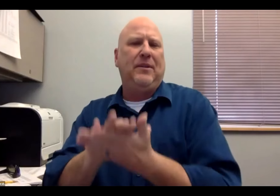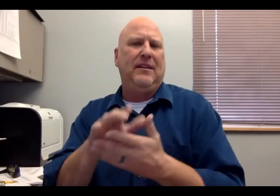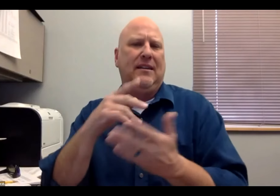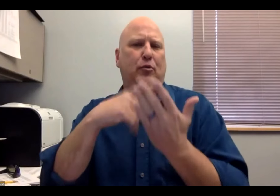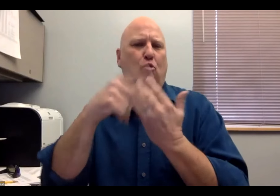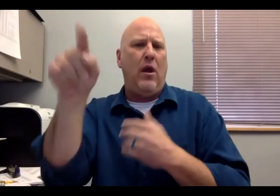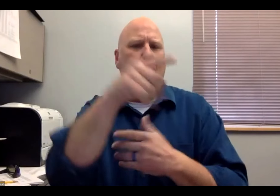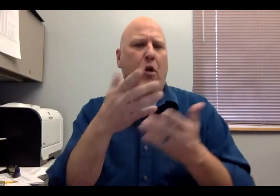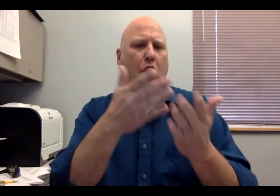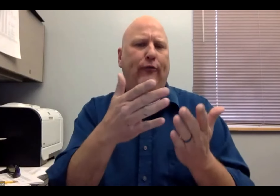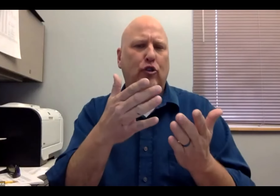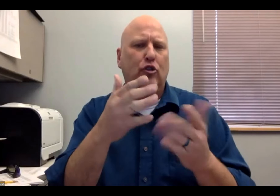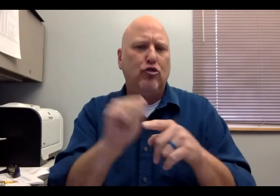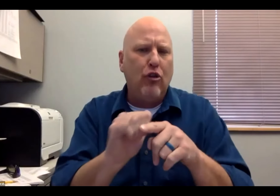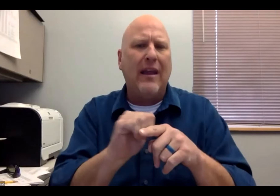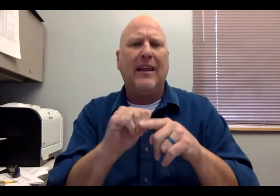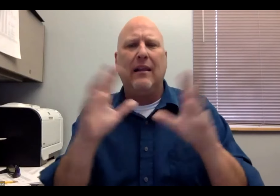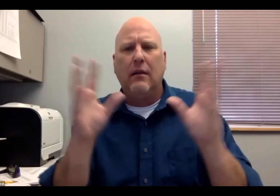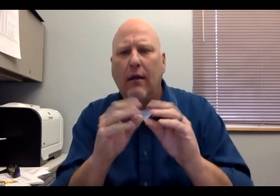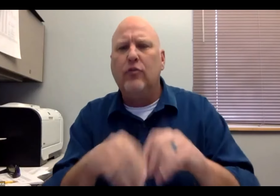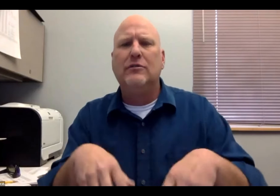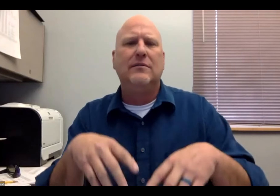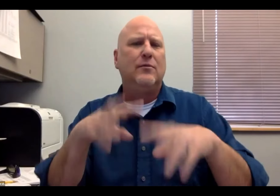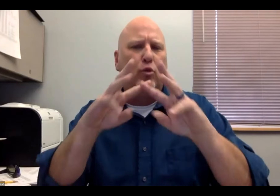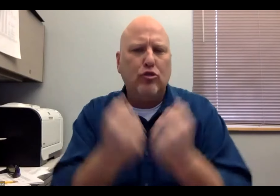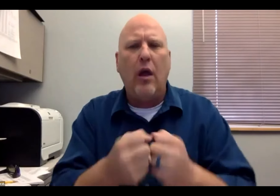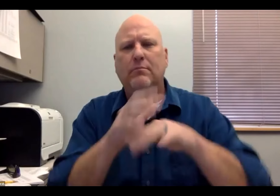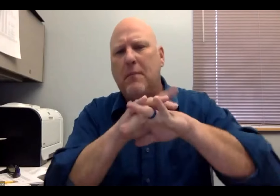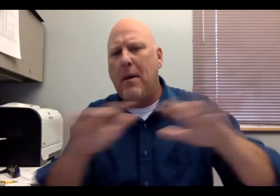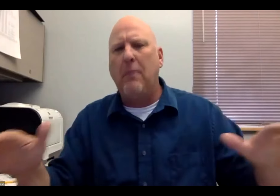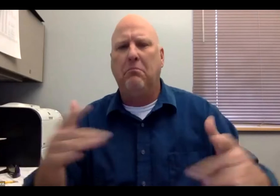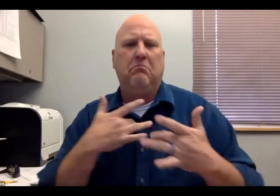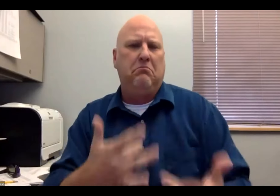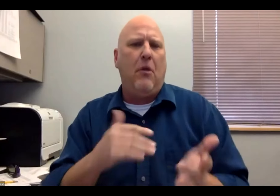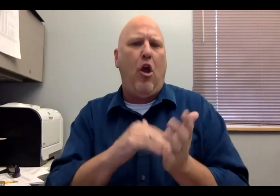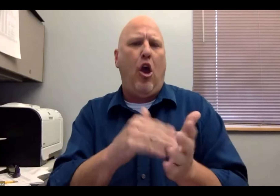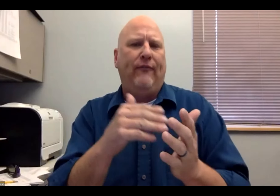We let the academic programs out there, they offer specific training and conferences and